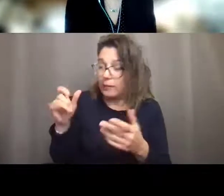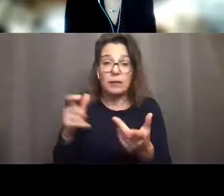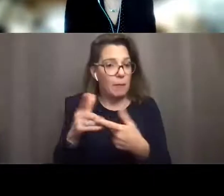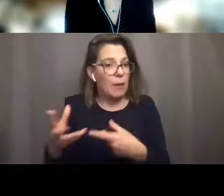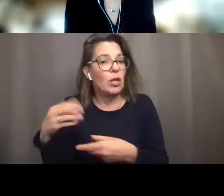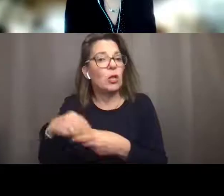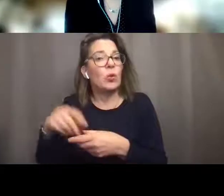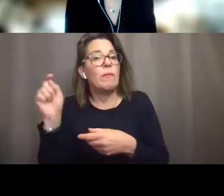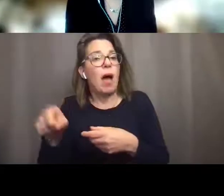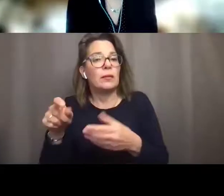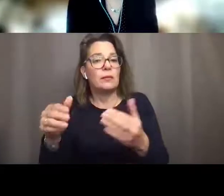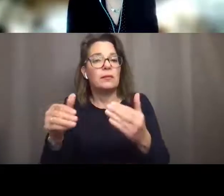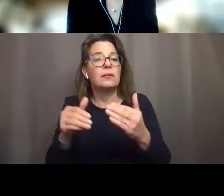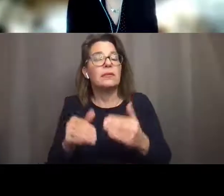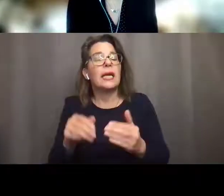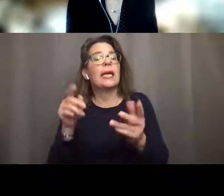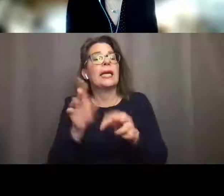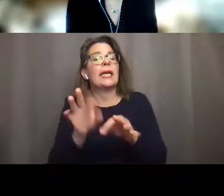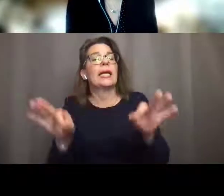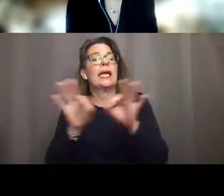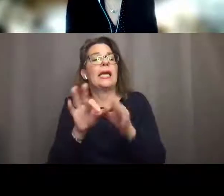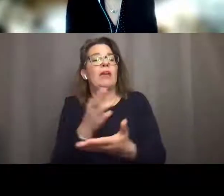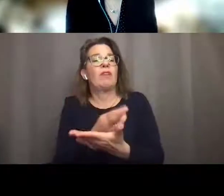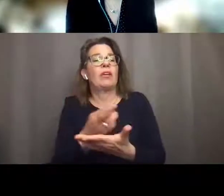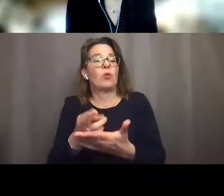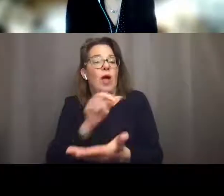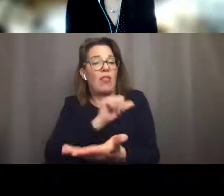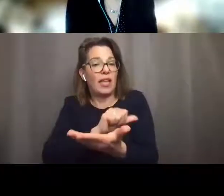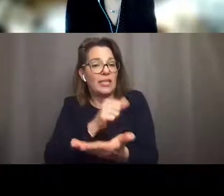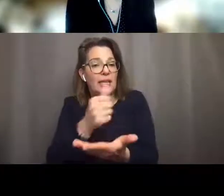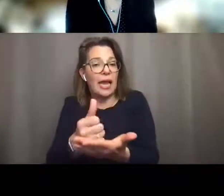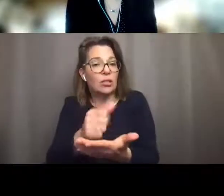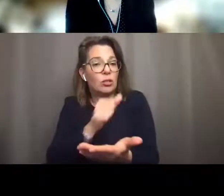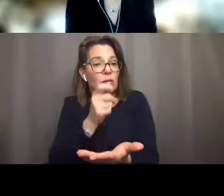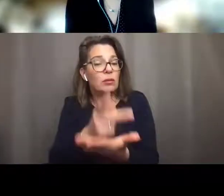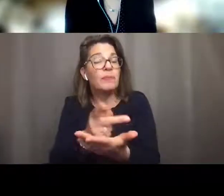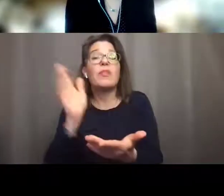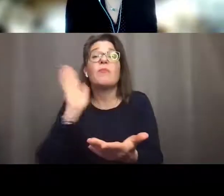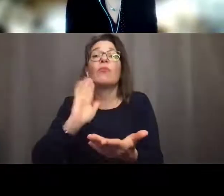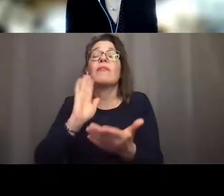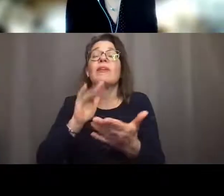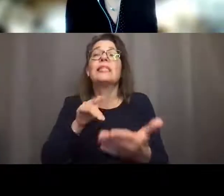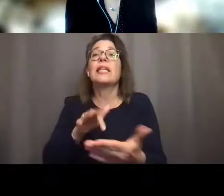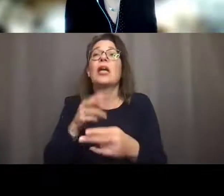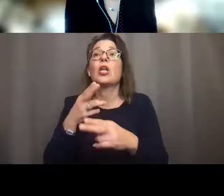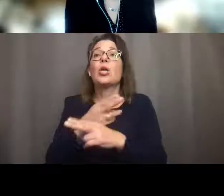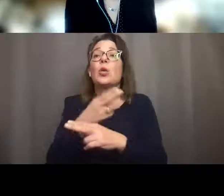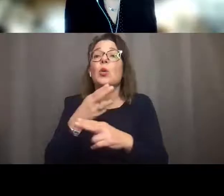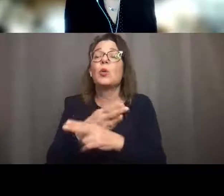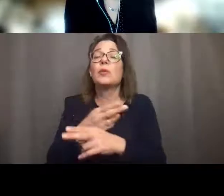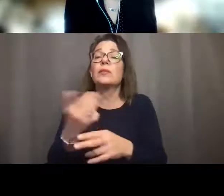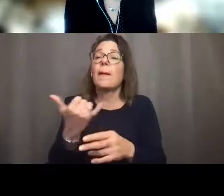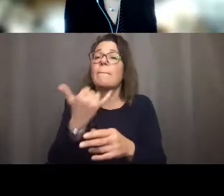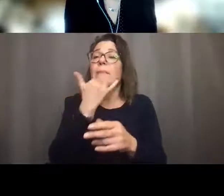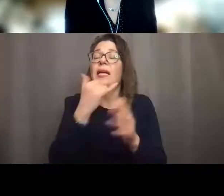Authentication of key resources, for instance, if the … If previous studies used a misidentified cell line,